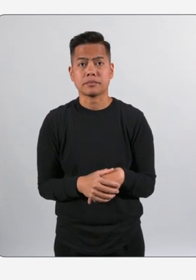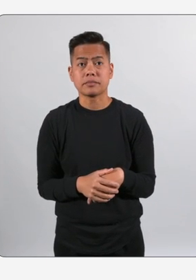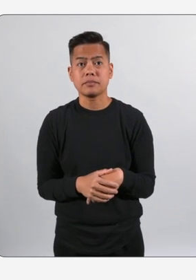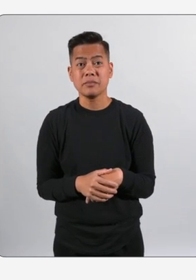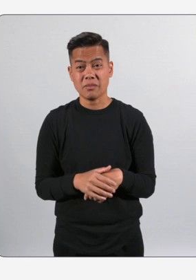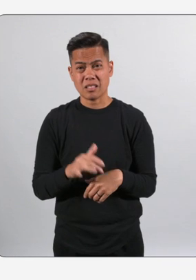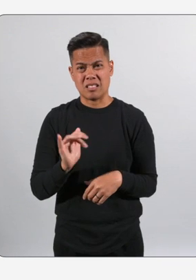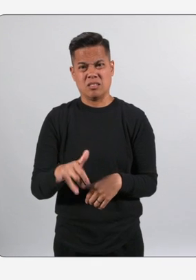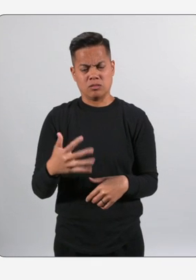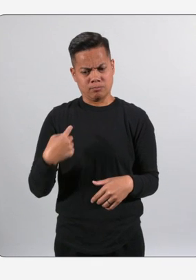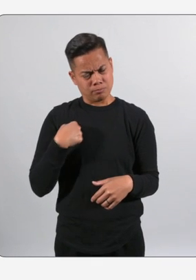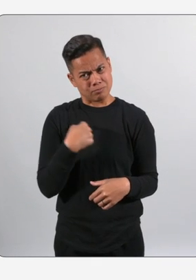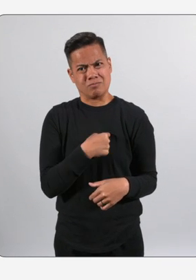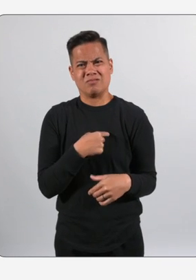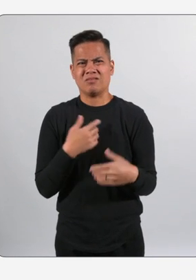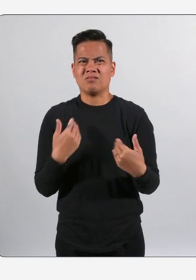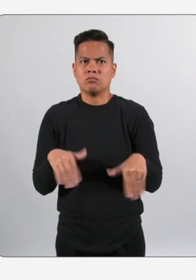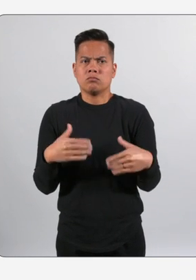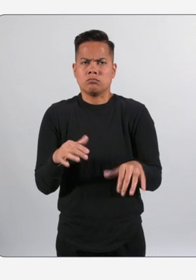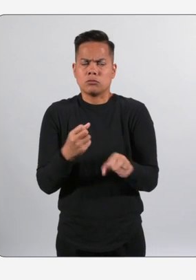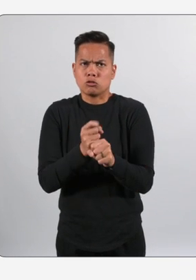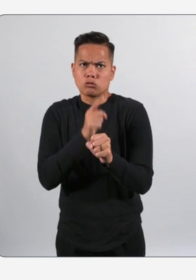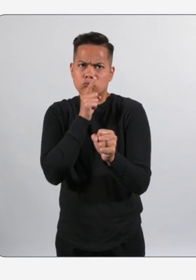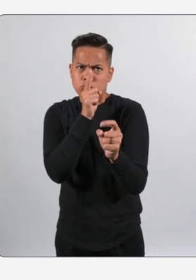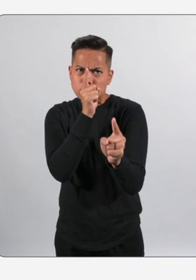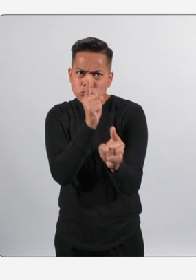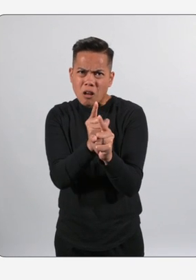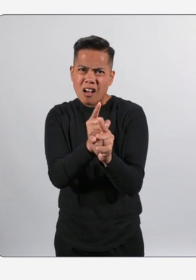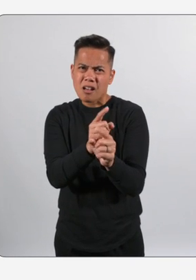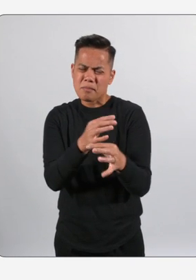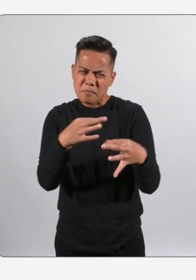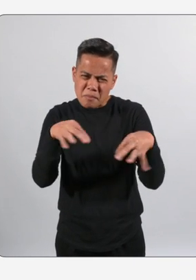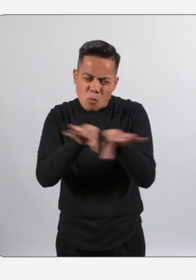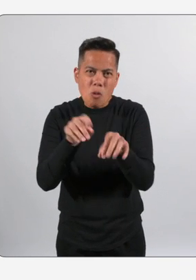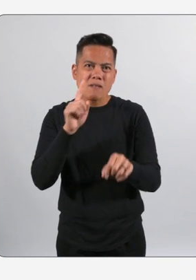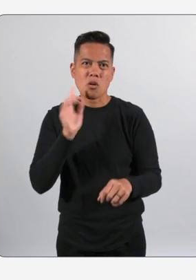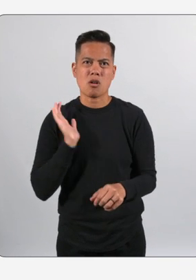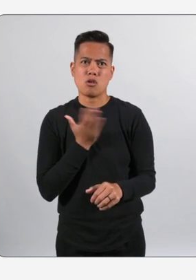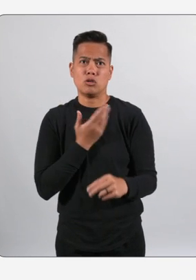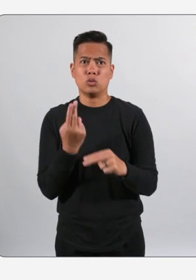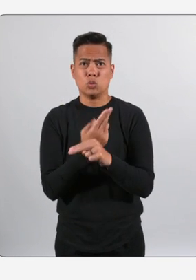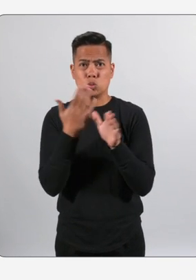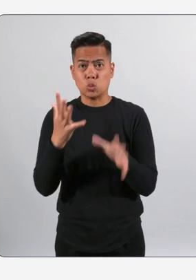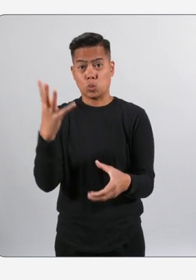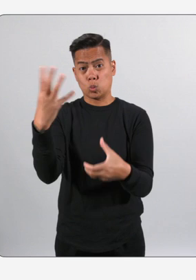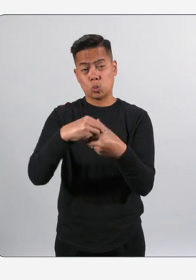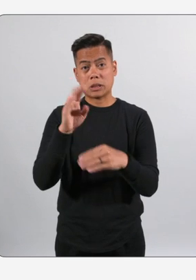right, because it’s so important for our users, including businesses like yours, who count on us.